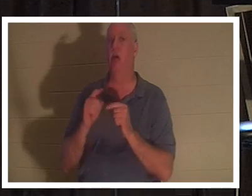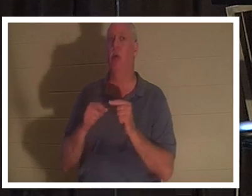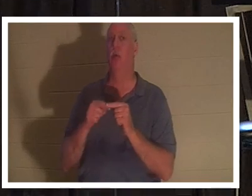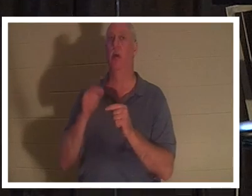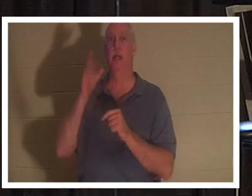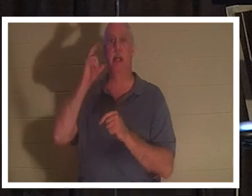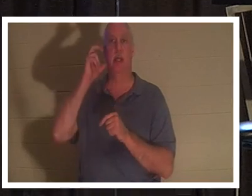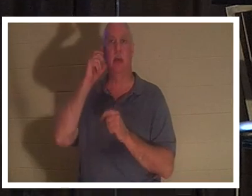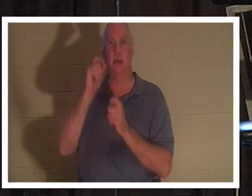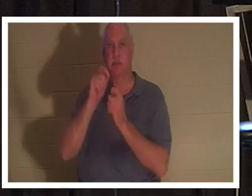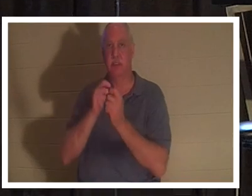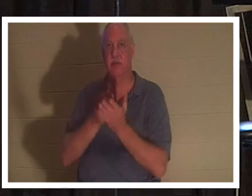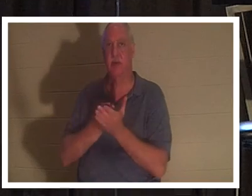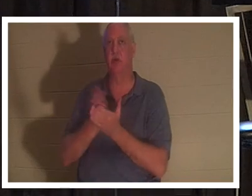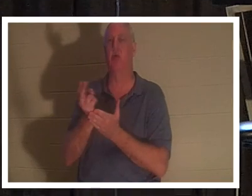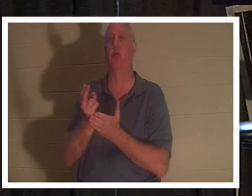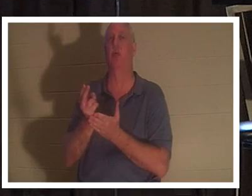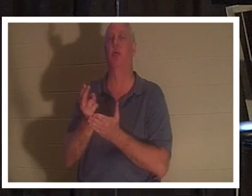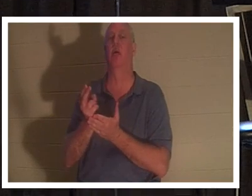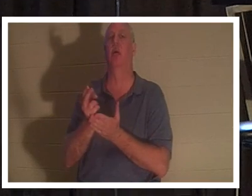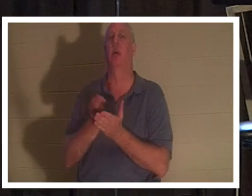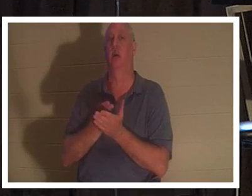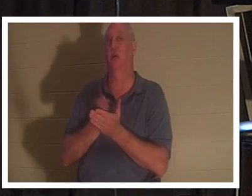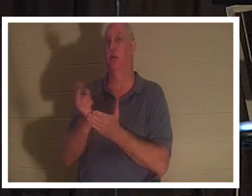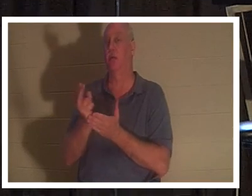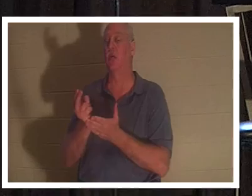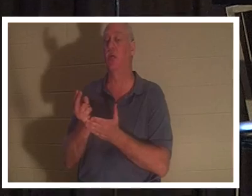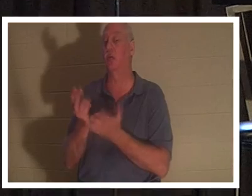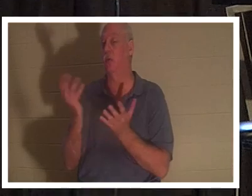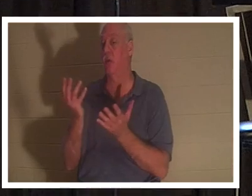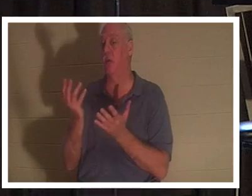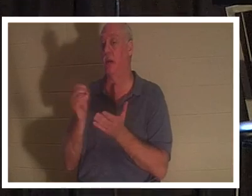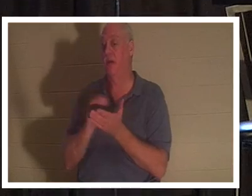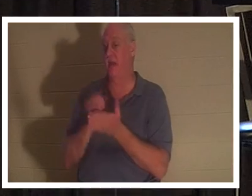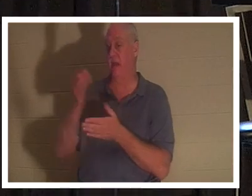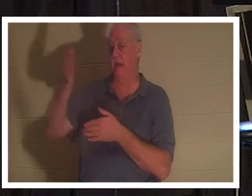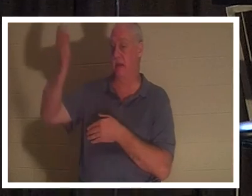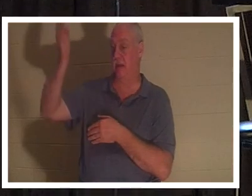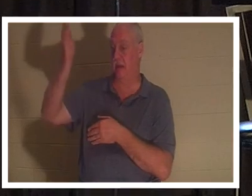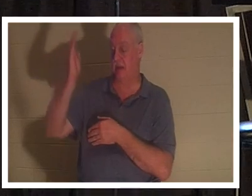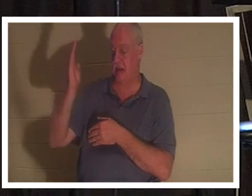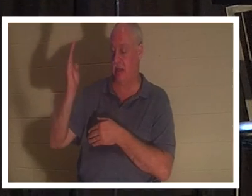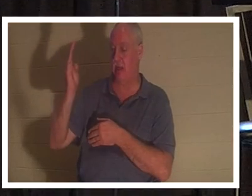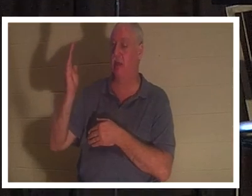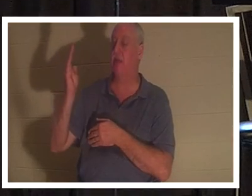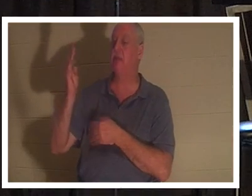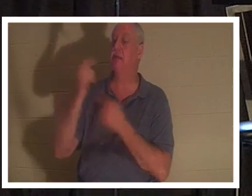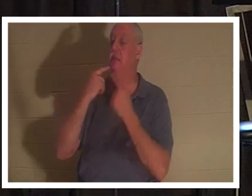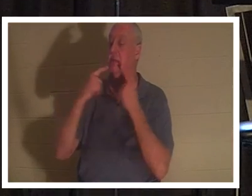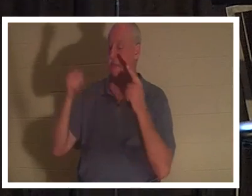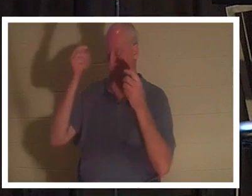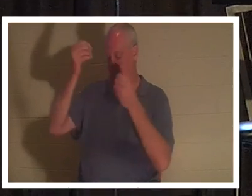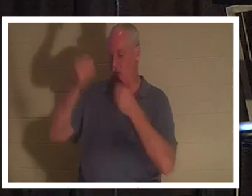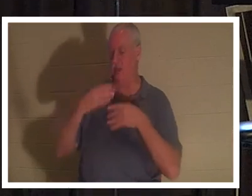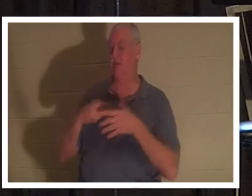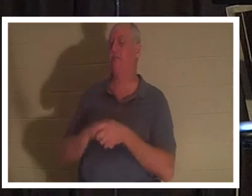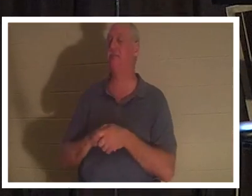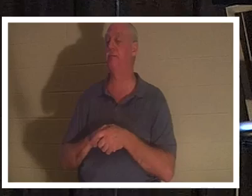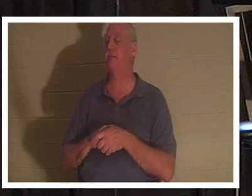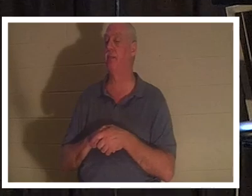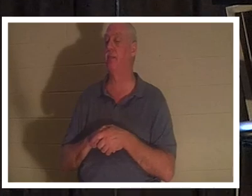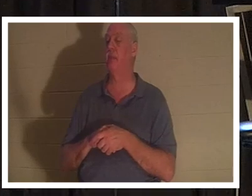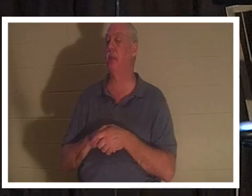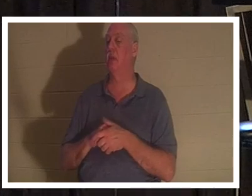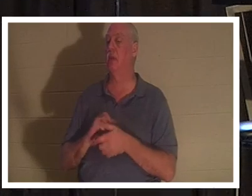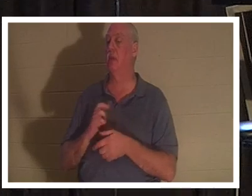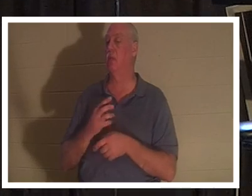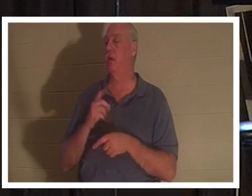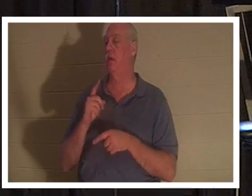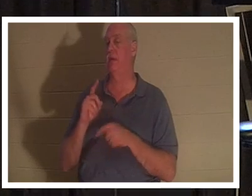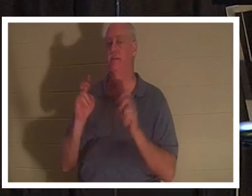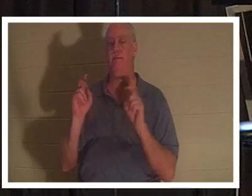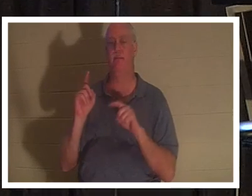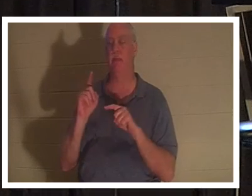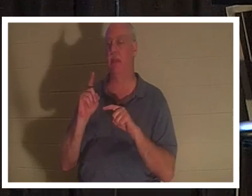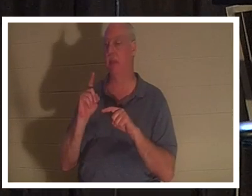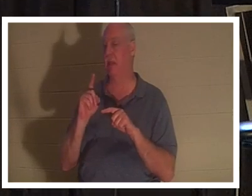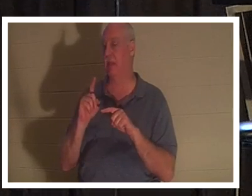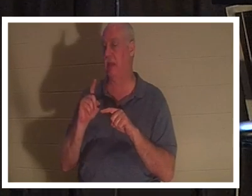truths. The truth that God says to us we cannot climb the ladder of good works to get to heaven,